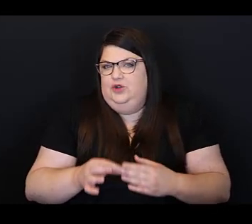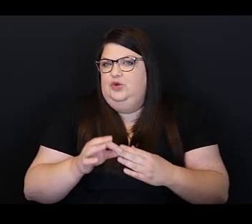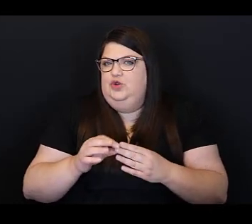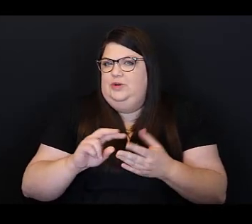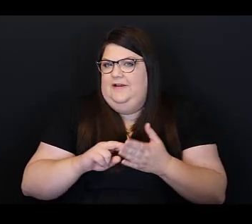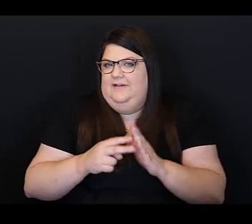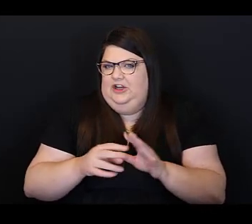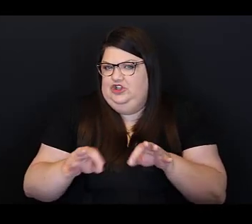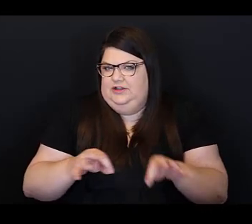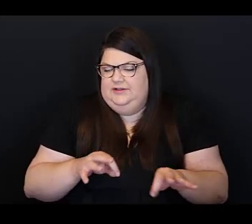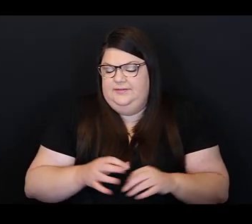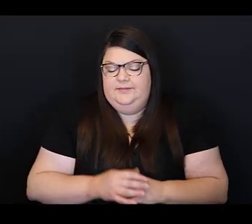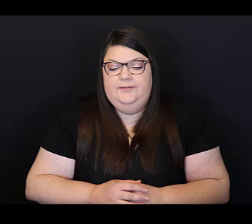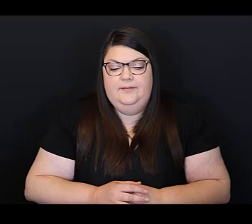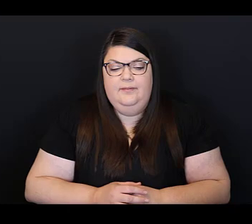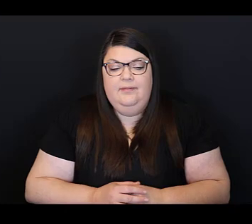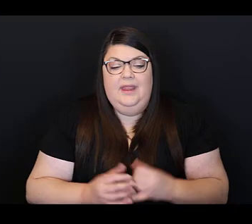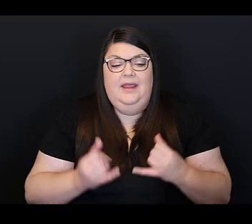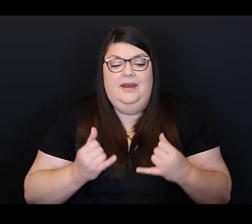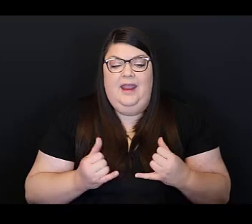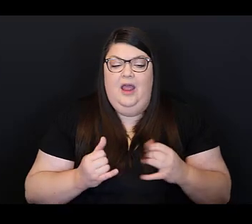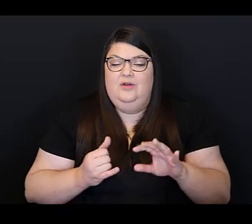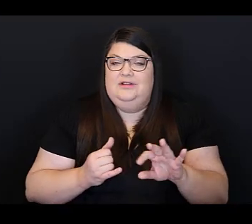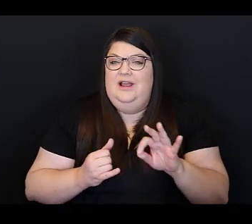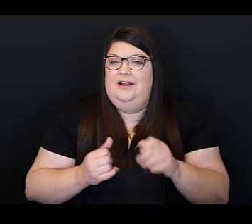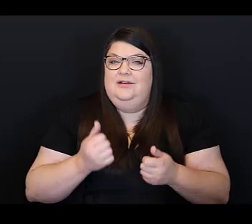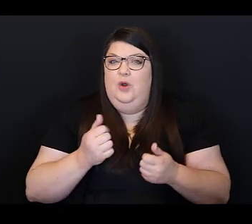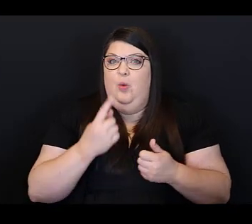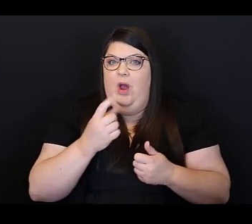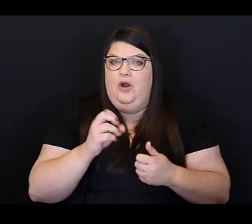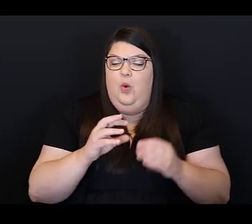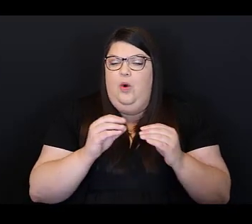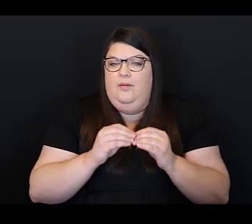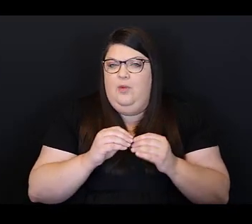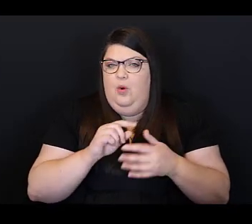you will be prompted to select one or more topic areas that apply to the material from